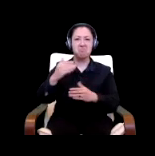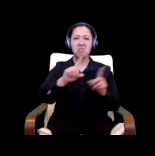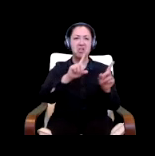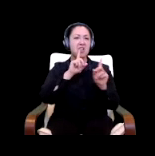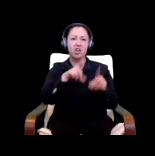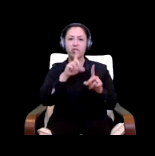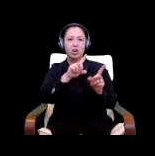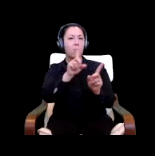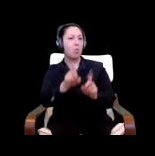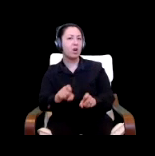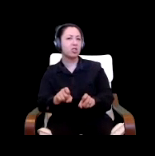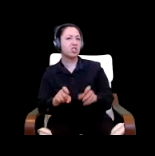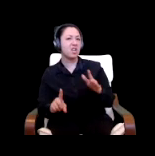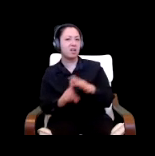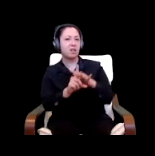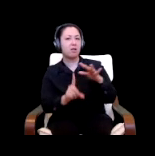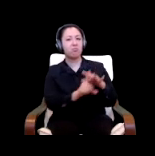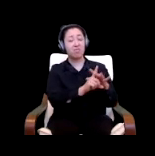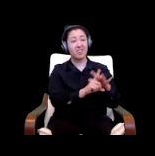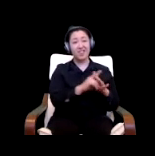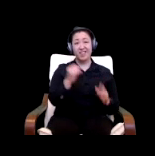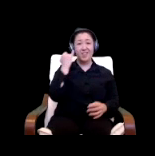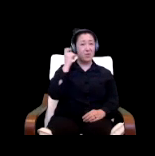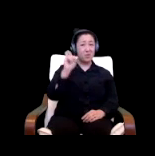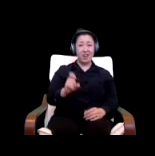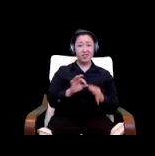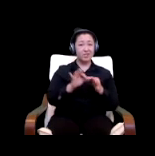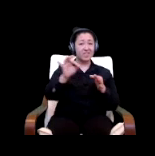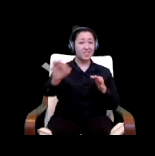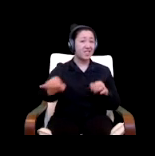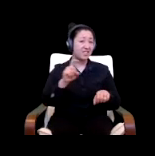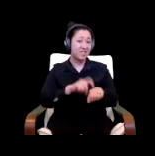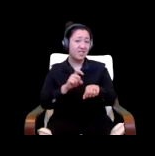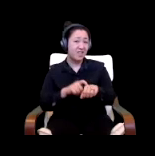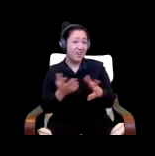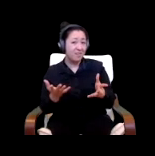come in. If we need to extend the time a little bit we will have that ability to.